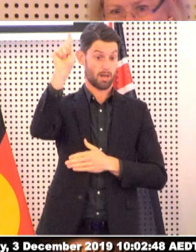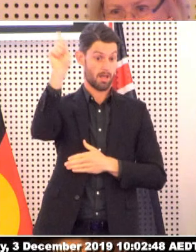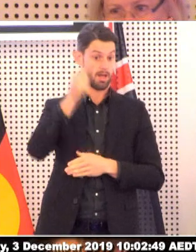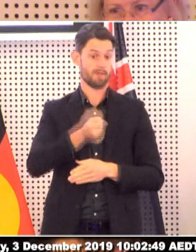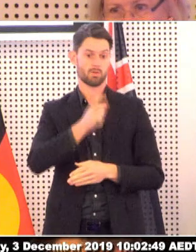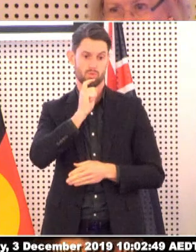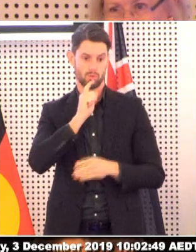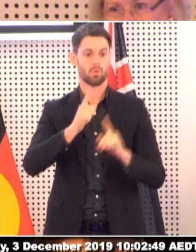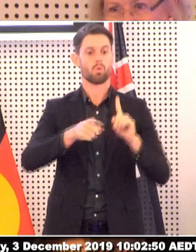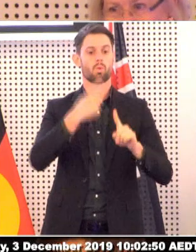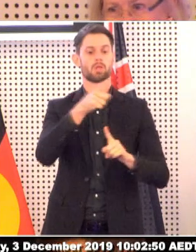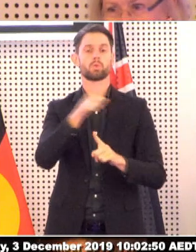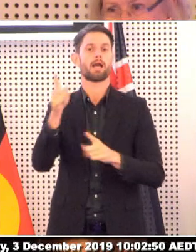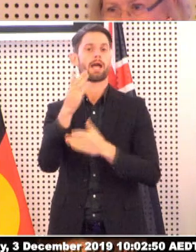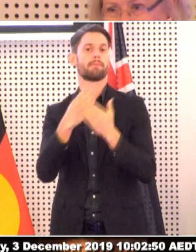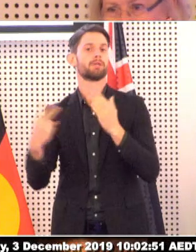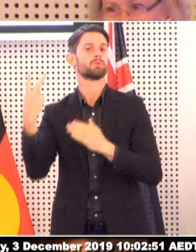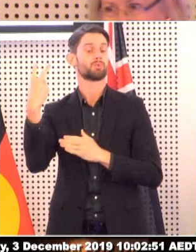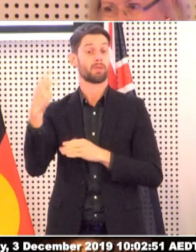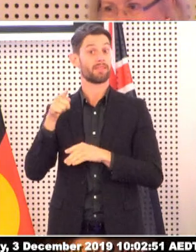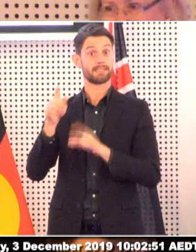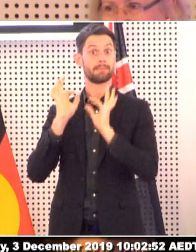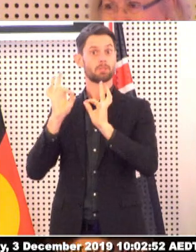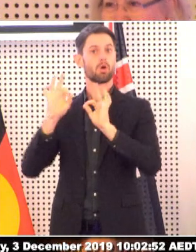The National Awards for Disability Leadership recognise and celebrate the